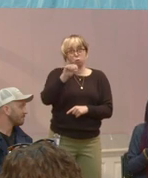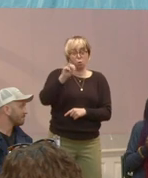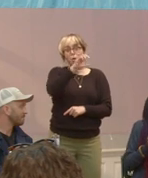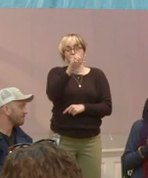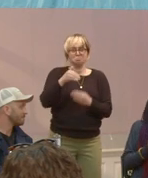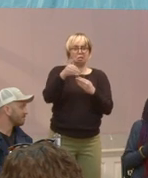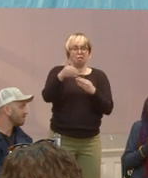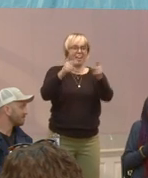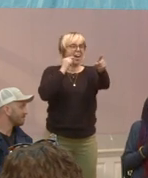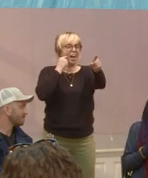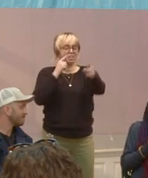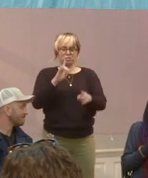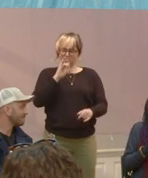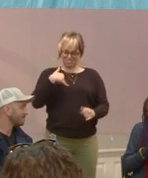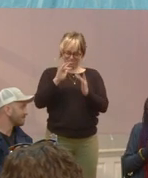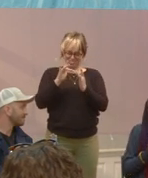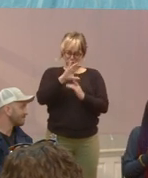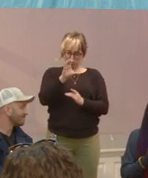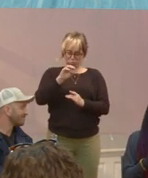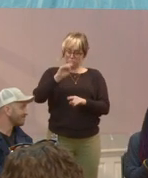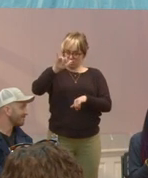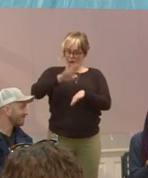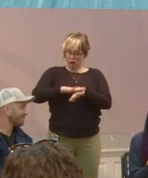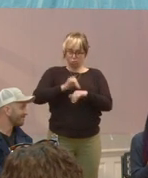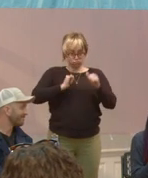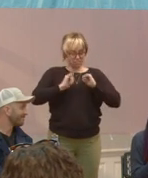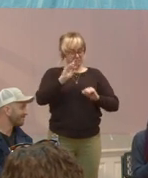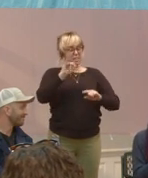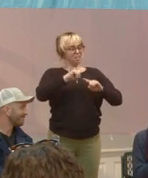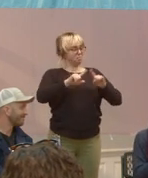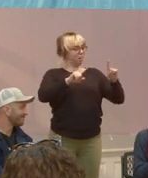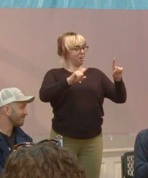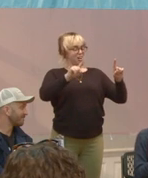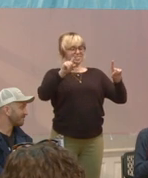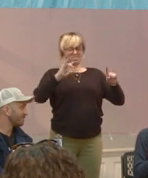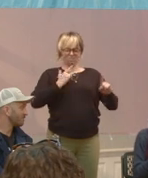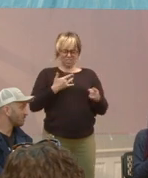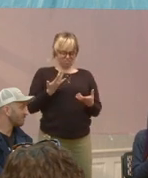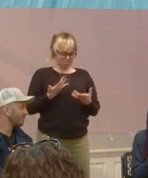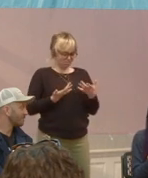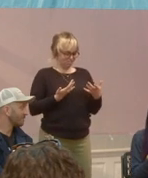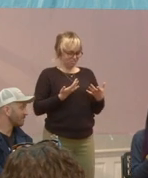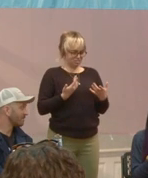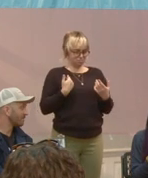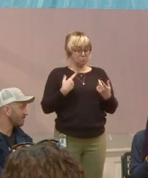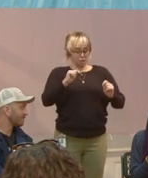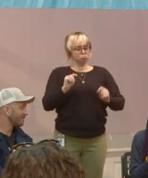I think either online zoom performance, you know, but like, the like that was it. And I can say we're still in it. Because